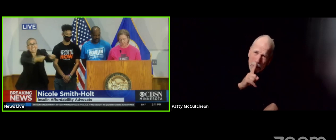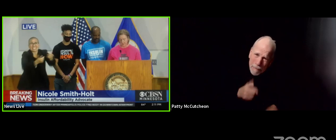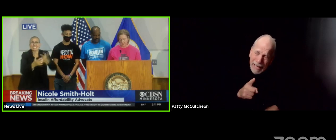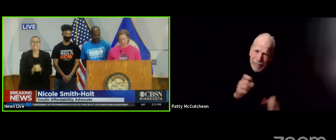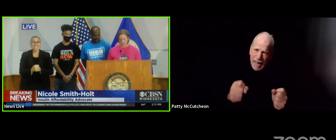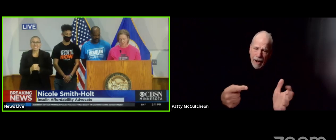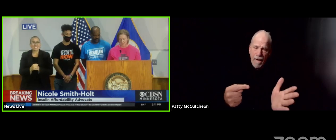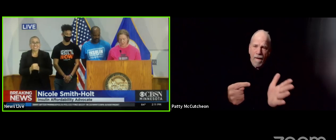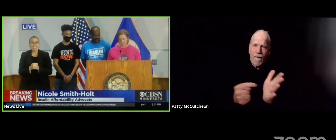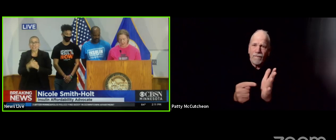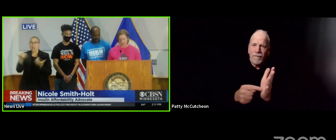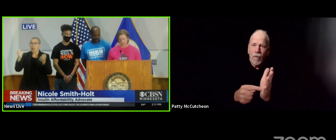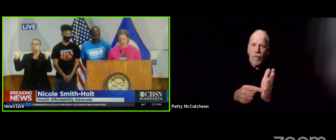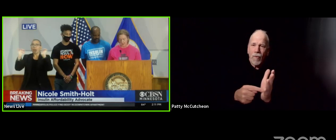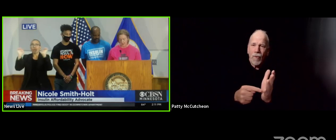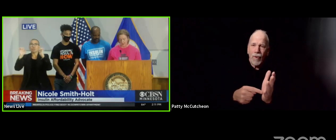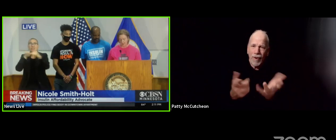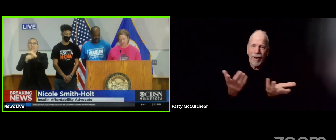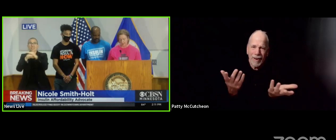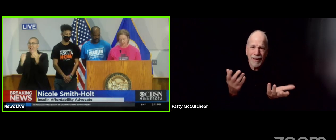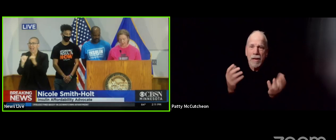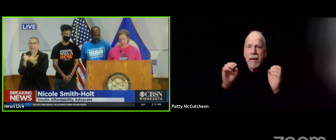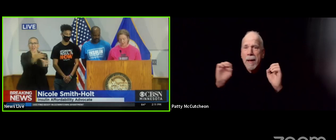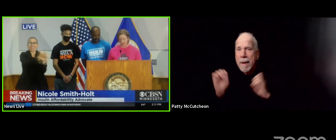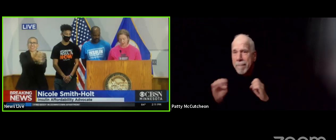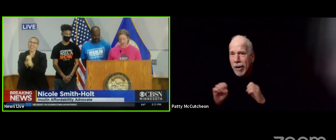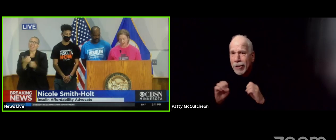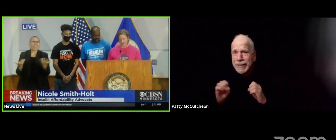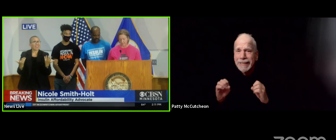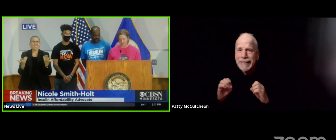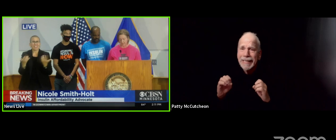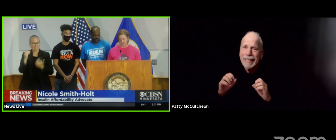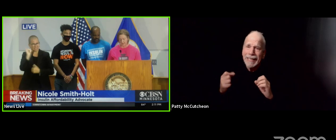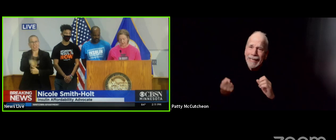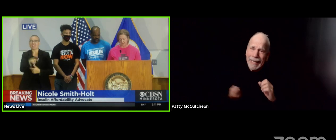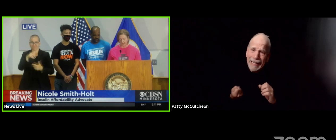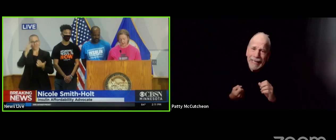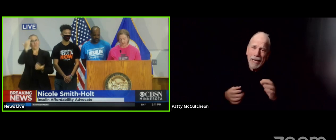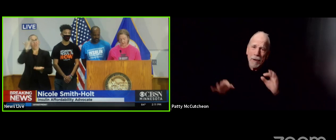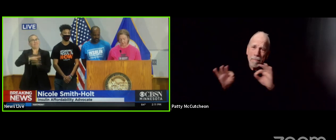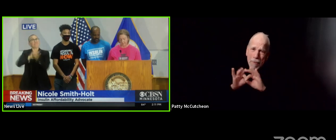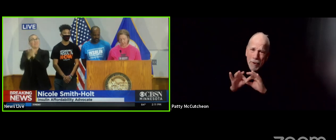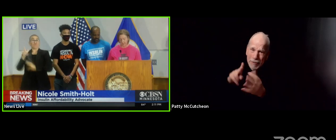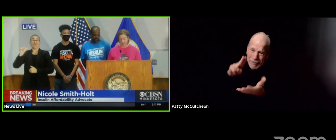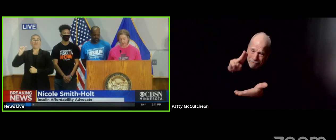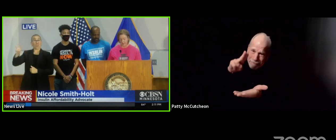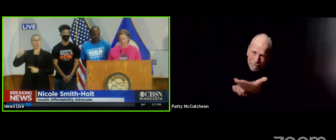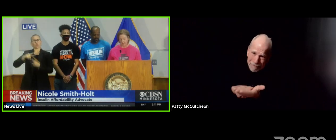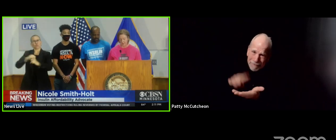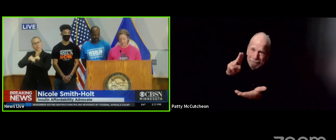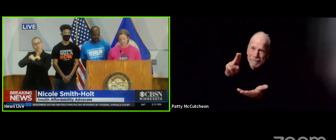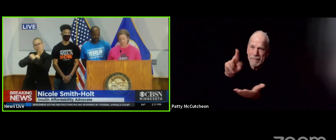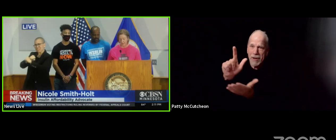IT WAS WRITTEN AND SIGNED INTO LAW TO PREVENT SENSELESS TRAGEDIES, LIKE THE DEATH OF ALEC AND OTHERS, FROM OCCURRING